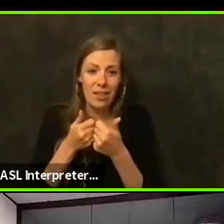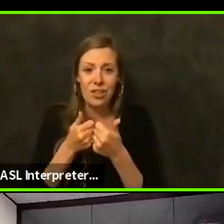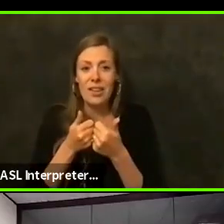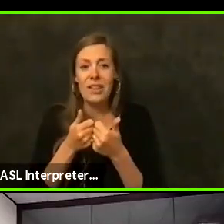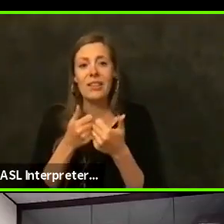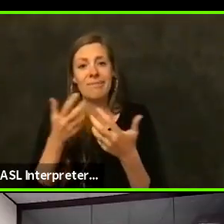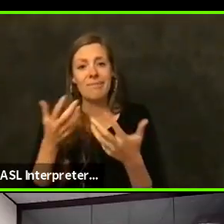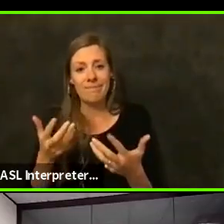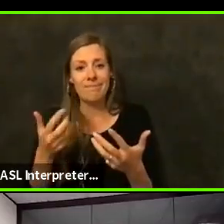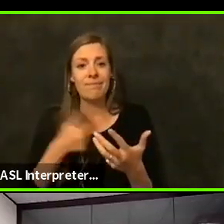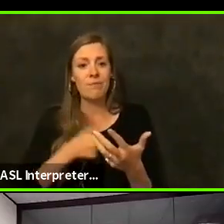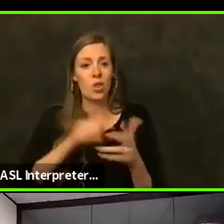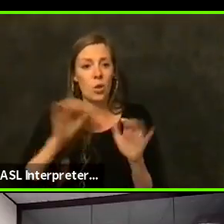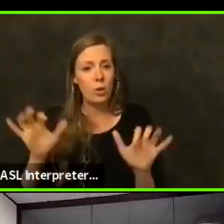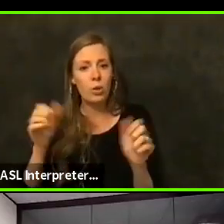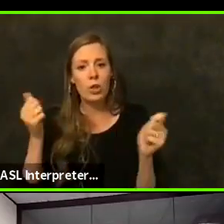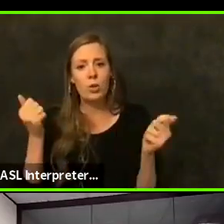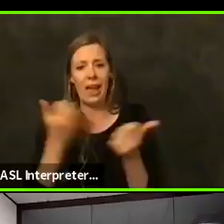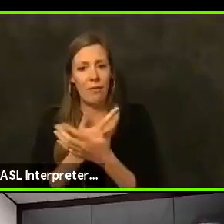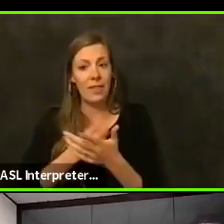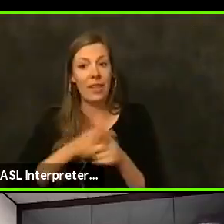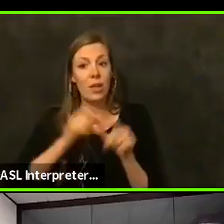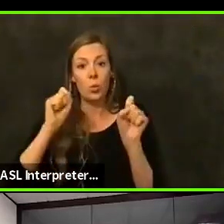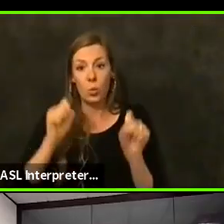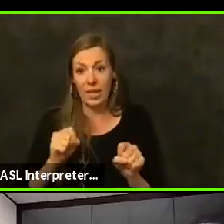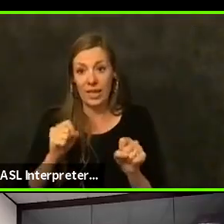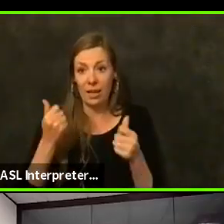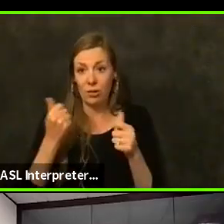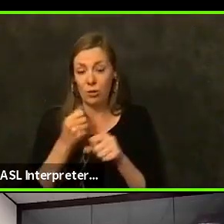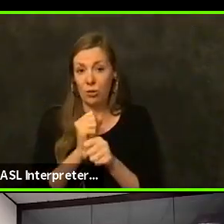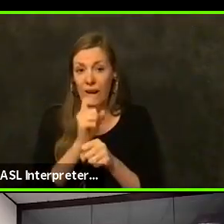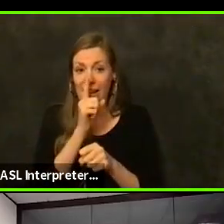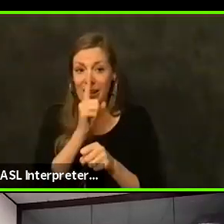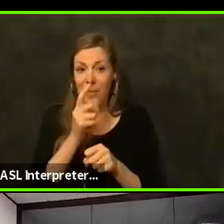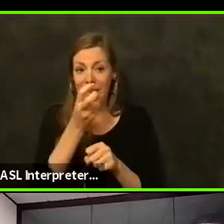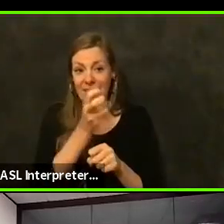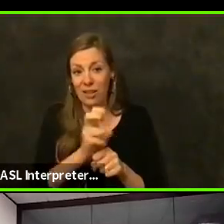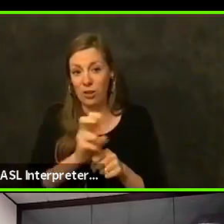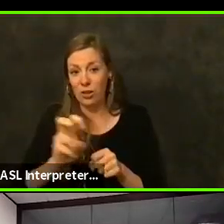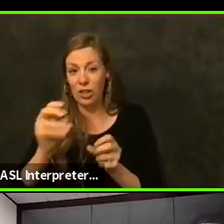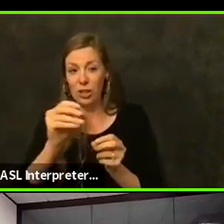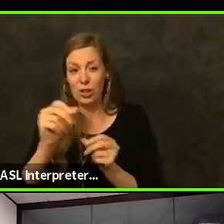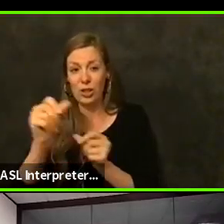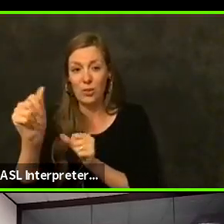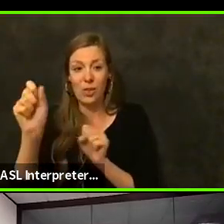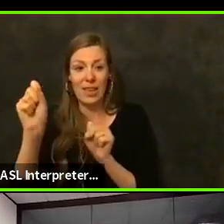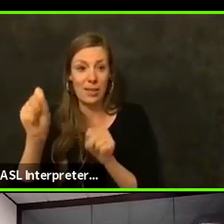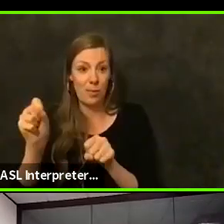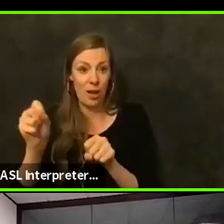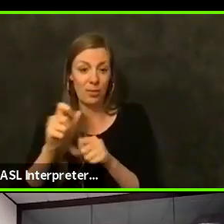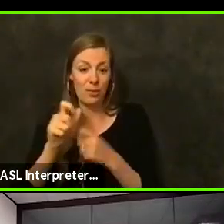So we are going to do everything we can to try and make that transition as smooth as possible, particularly because we've